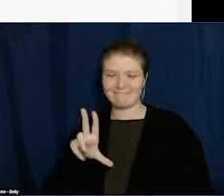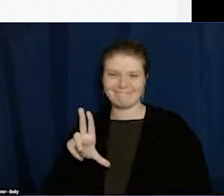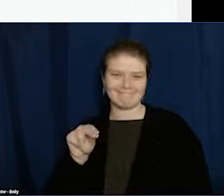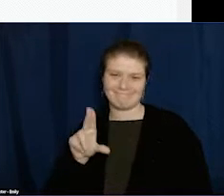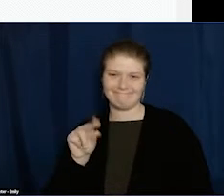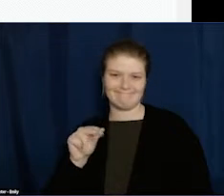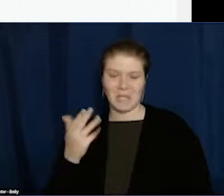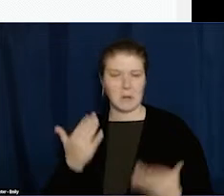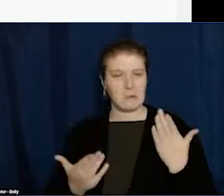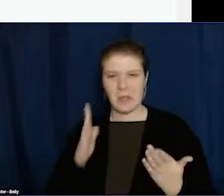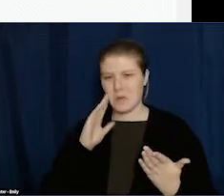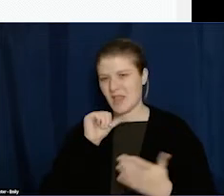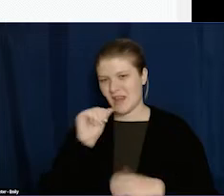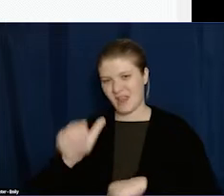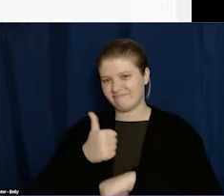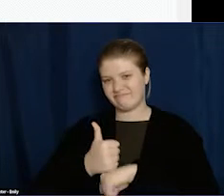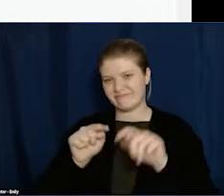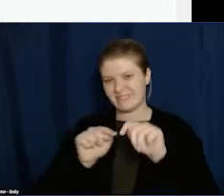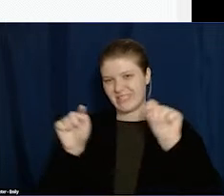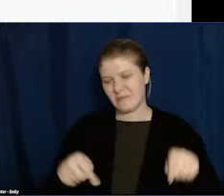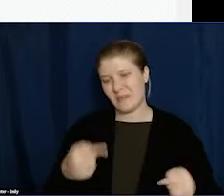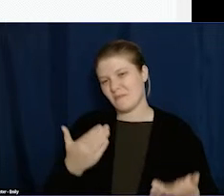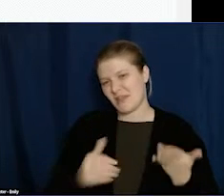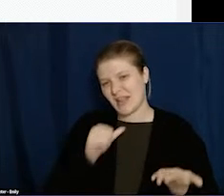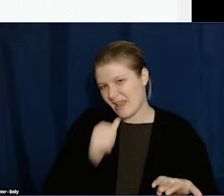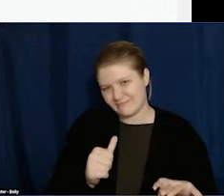And the reason we will probably not have an offline version of the template is